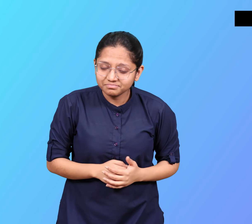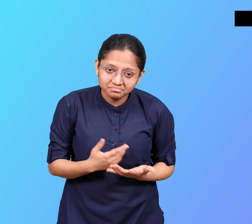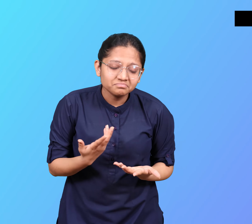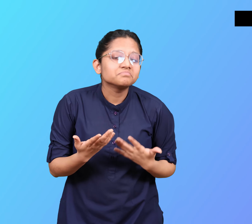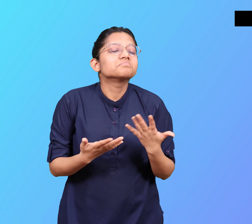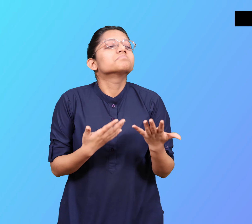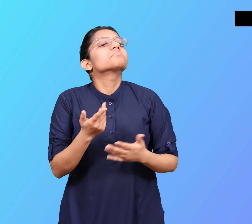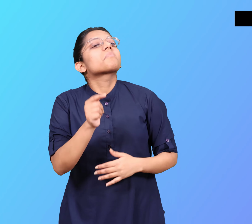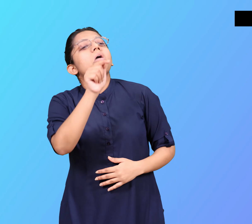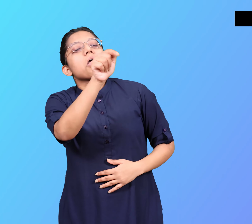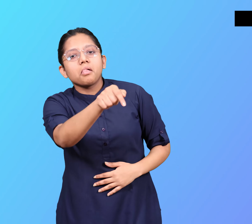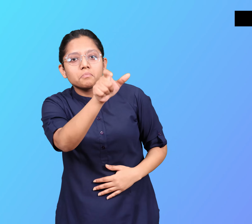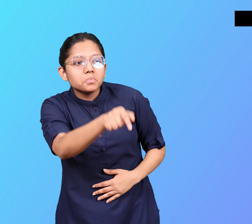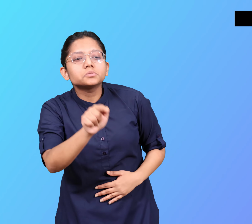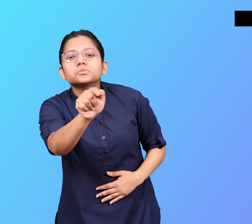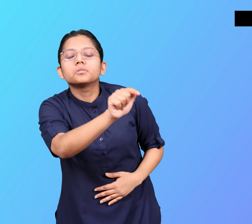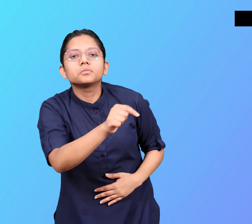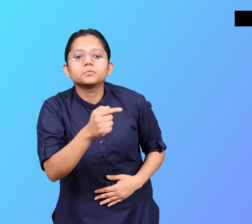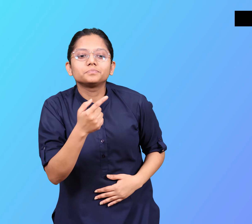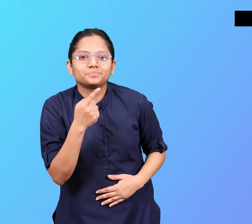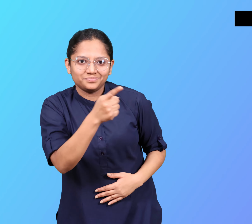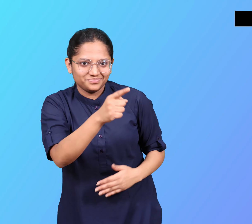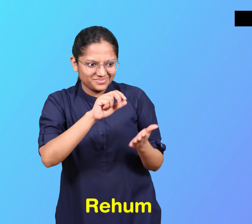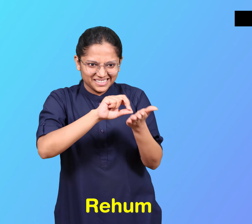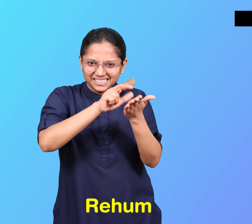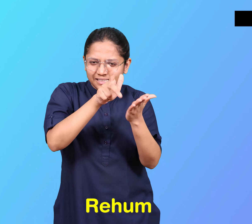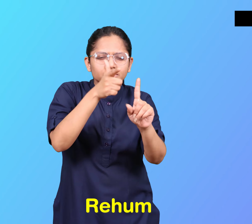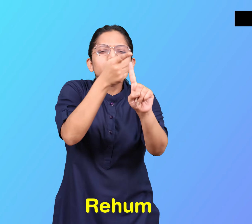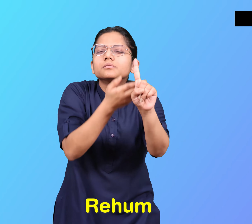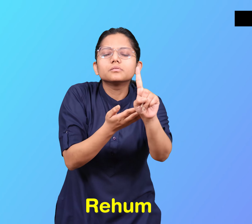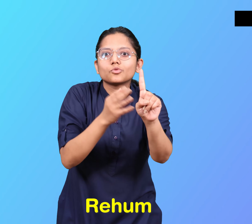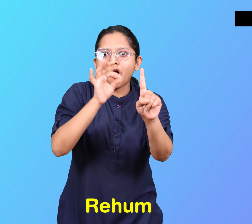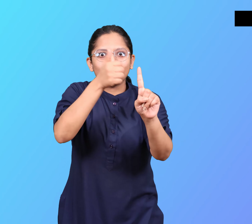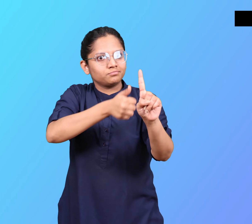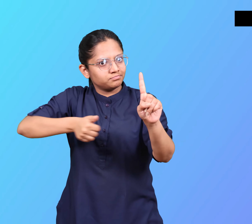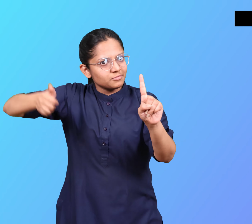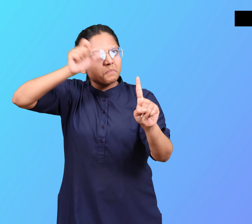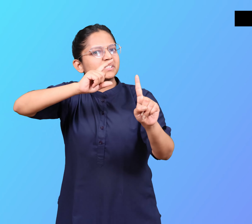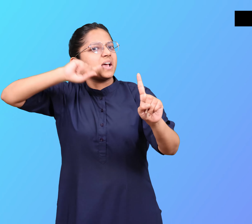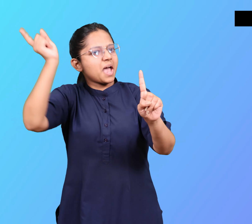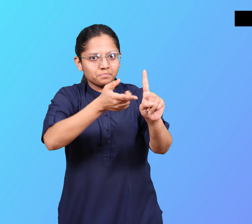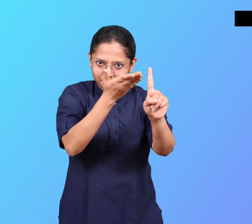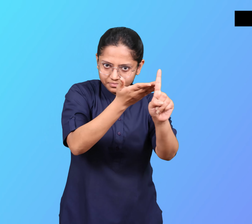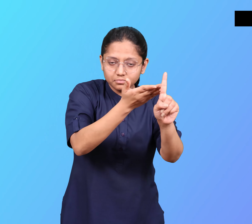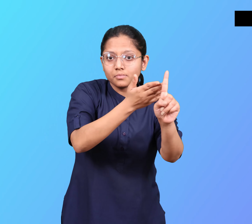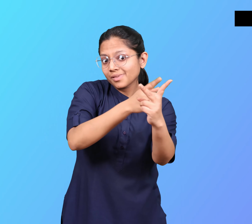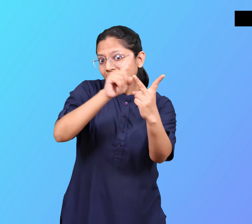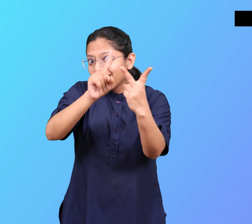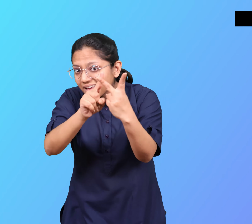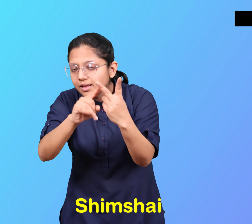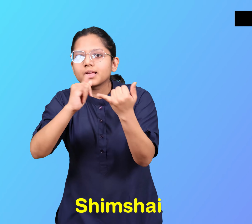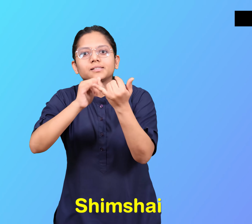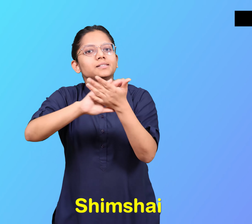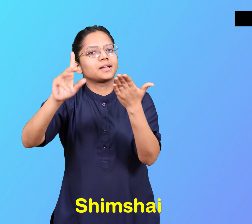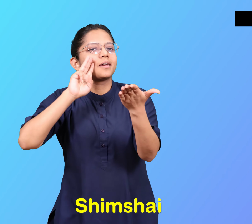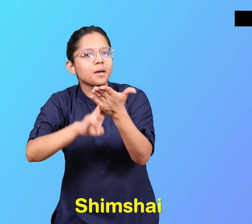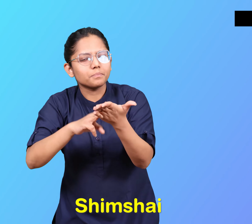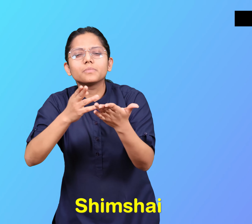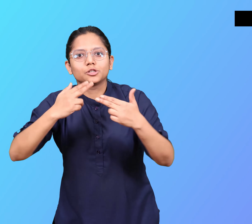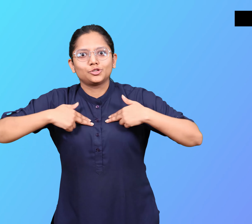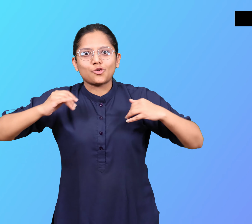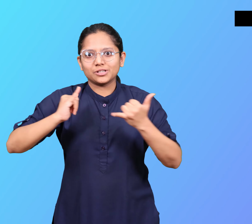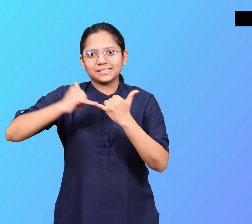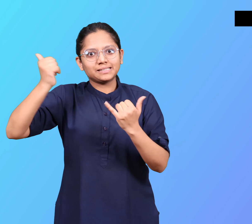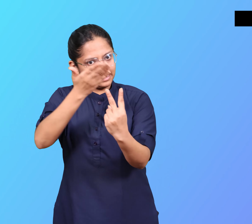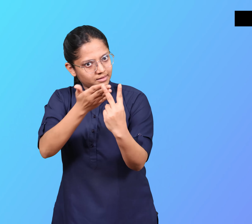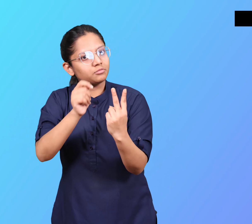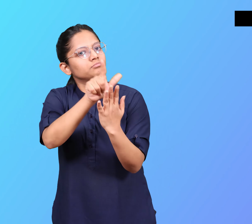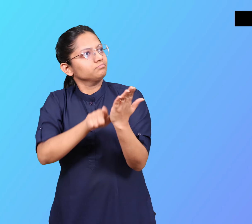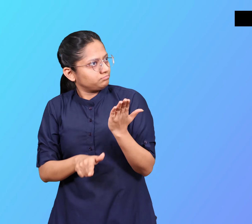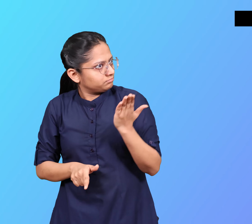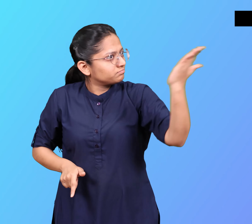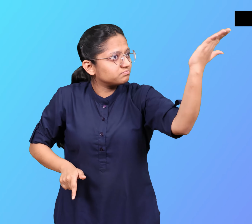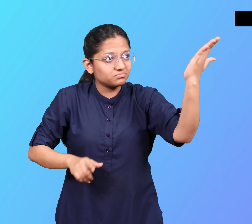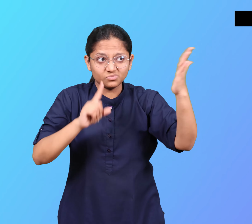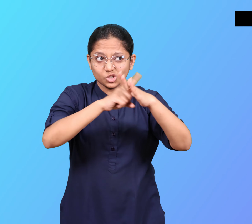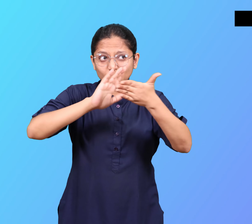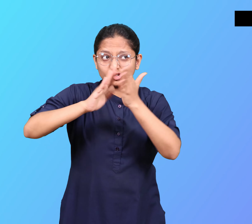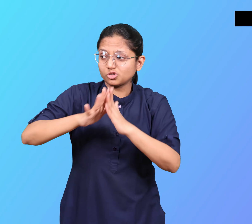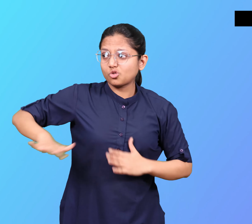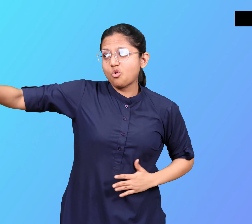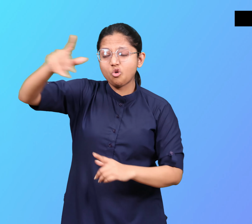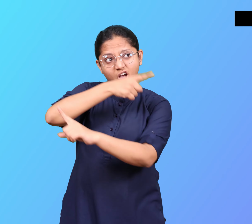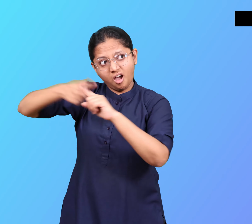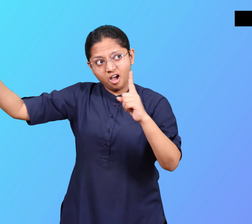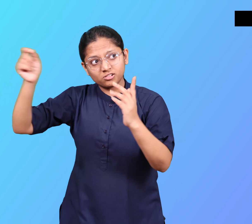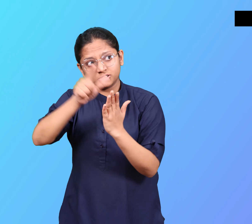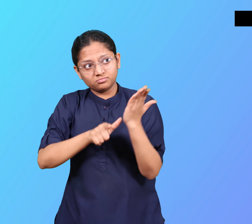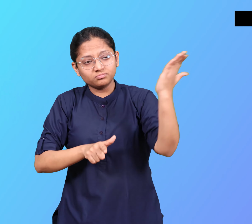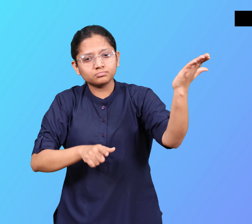Then Rehum the commanding officer and Shimshai the secretary wrote a letter against the people of Jerusalem.